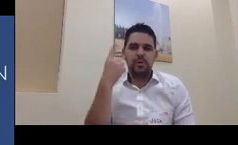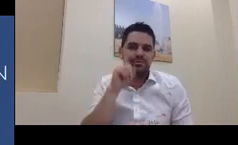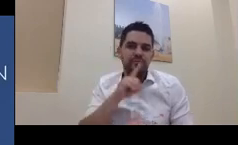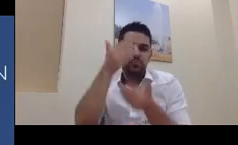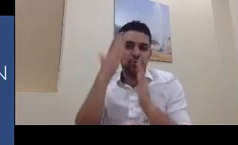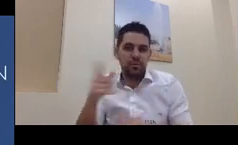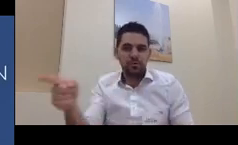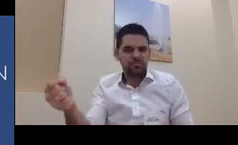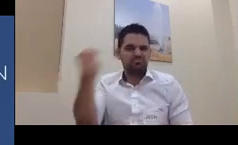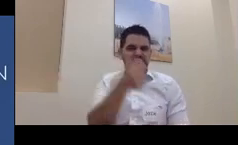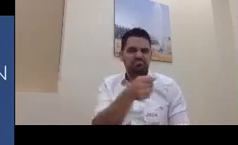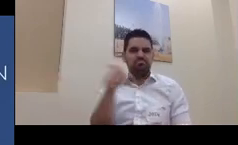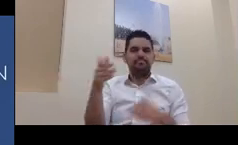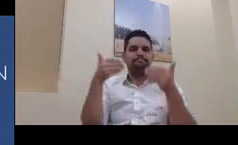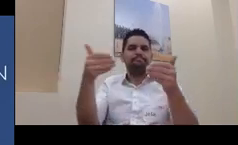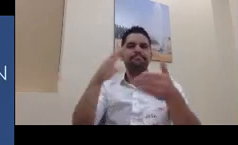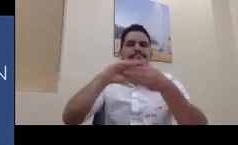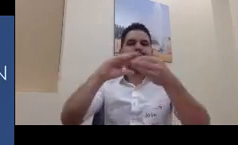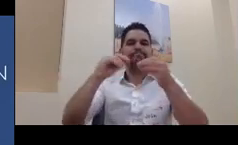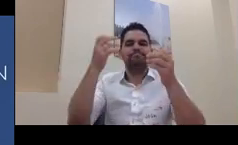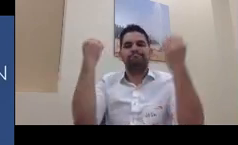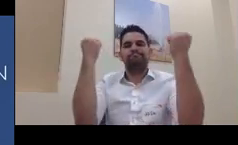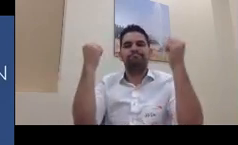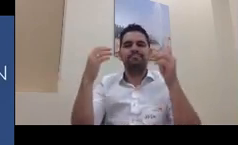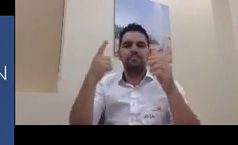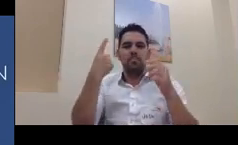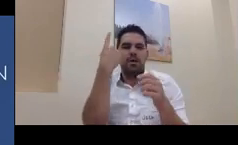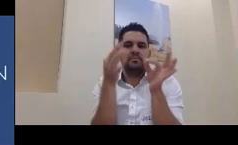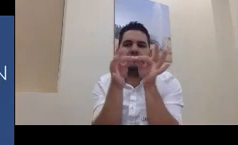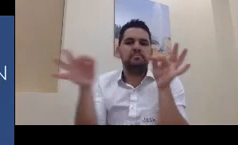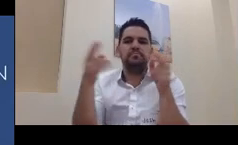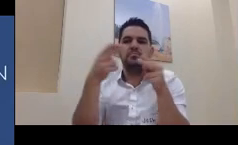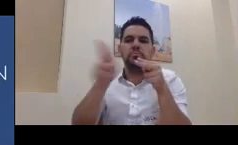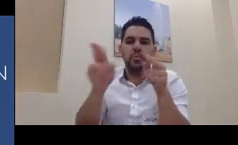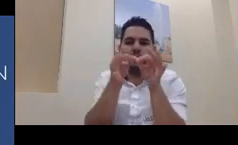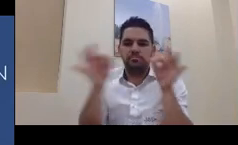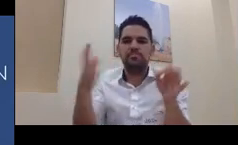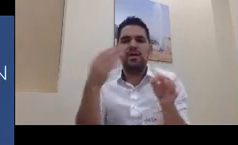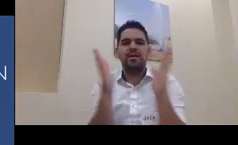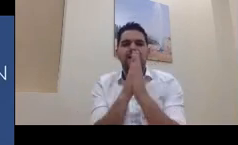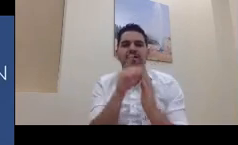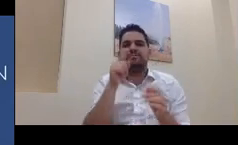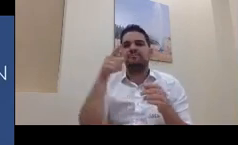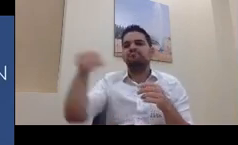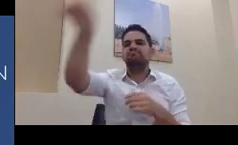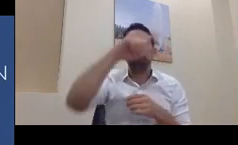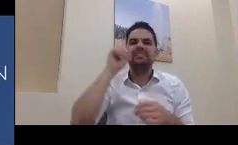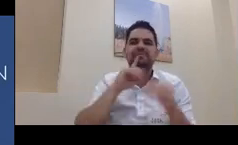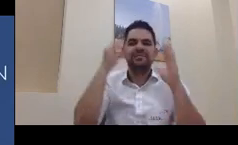We asked one Deaf Moroccan to please come in and sign one phrase and ask